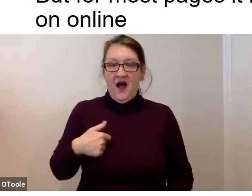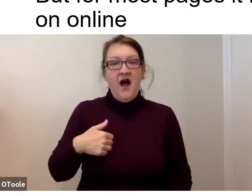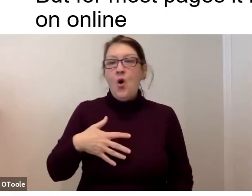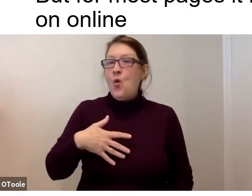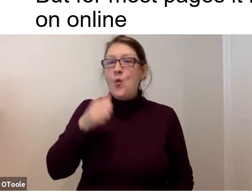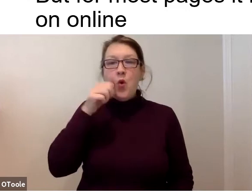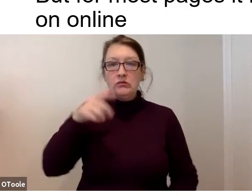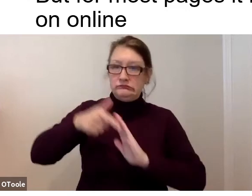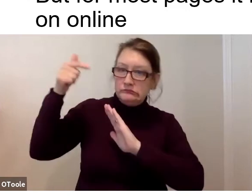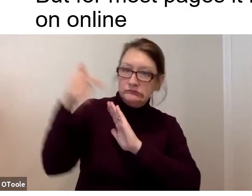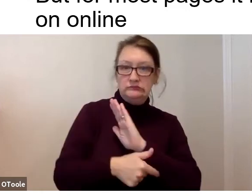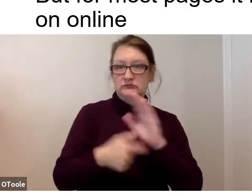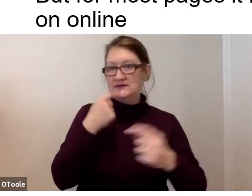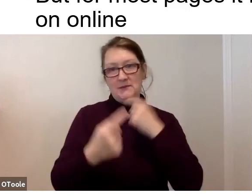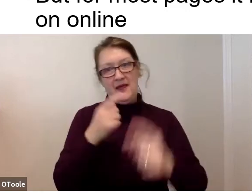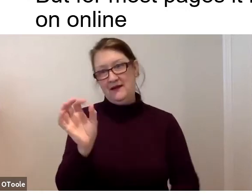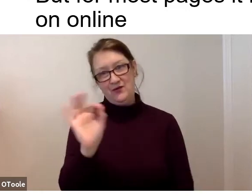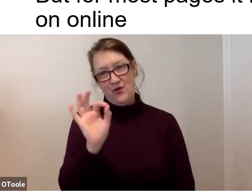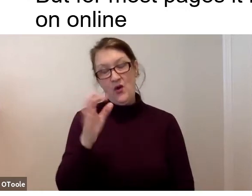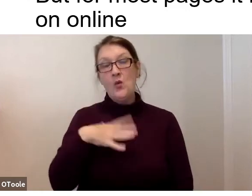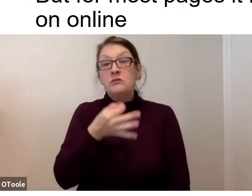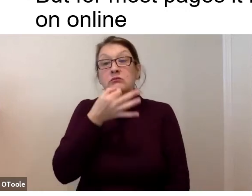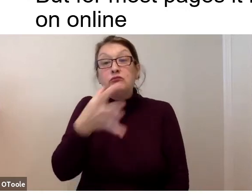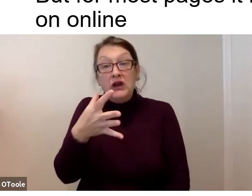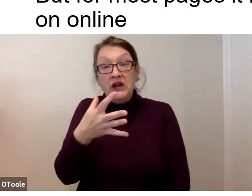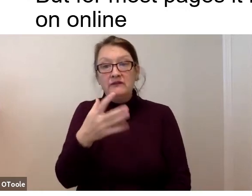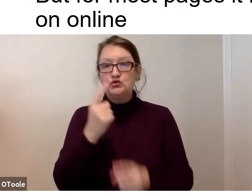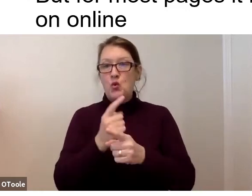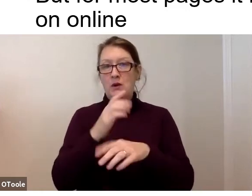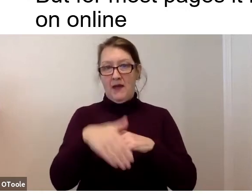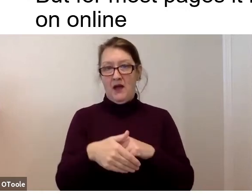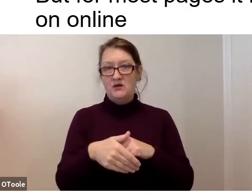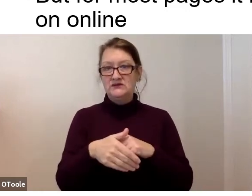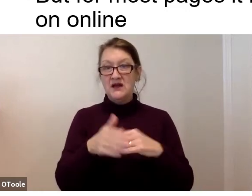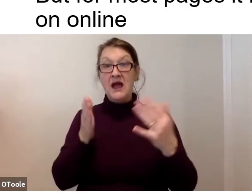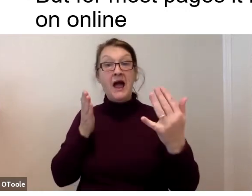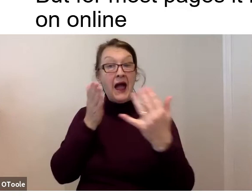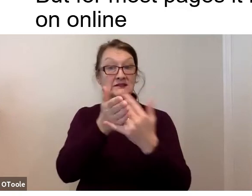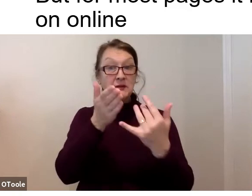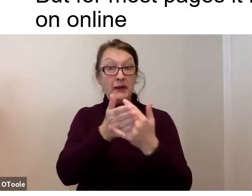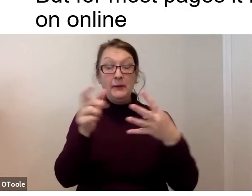I just wanted to briefly touch on the accessibility options of social